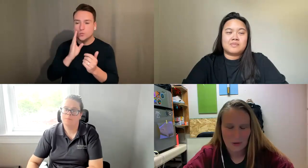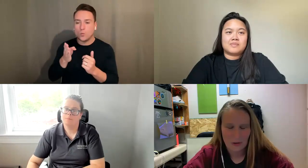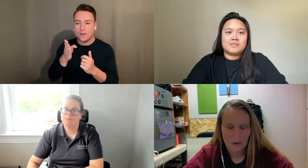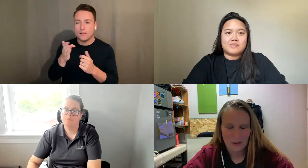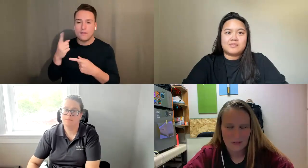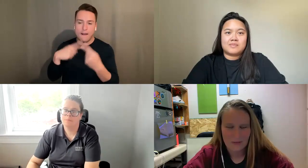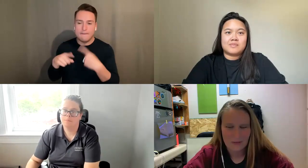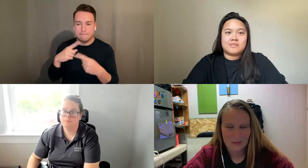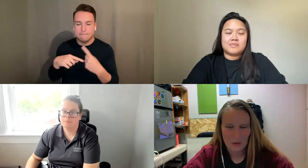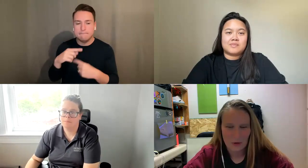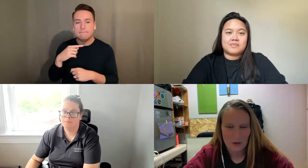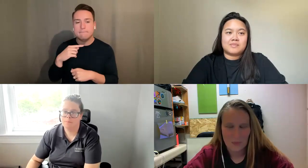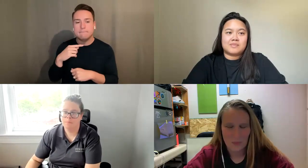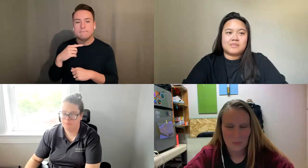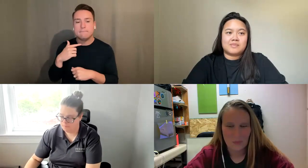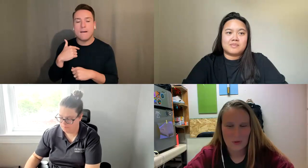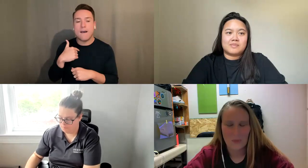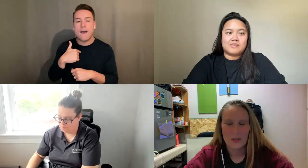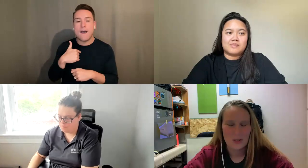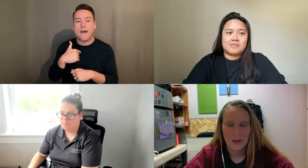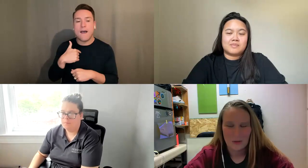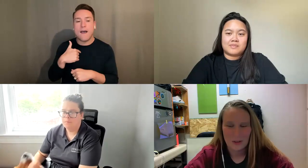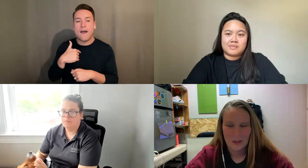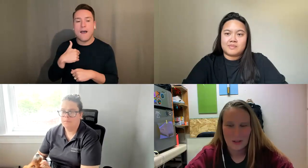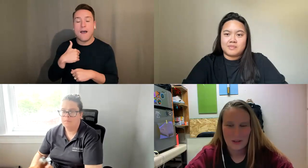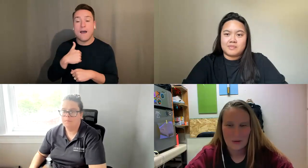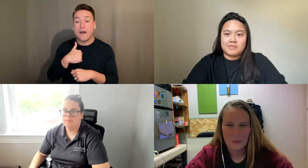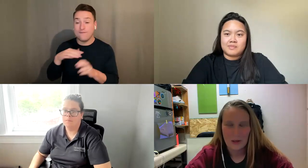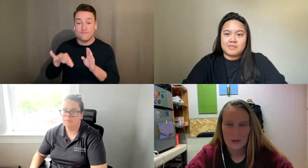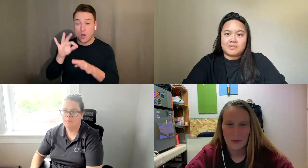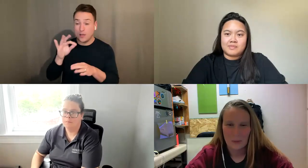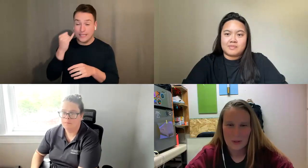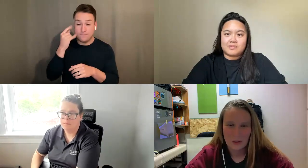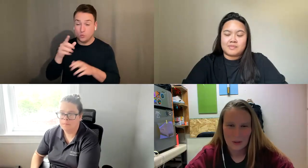I found out that if you just do the best you can every day, things will come to you that